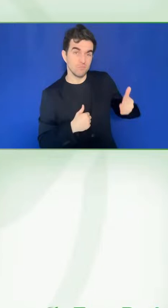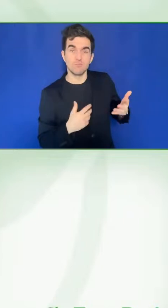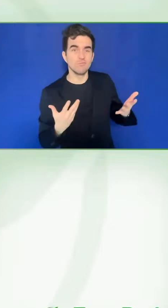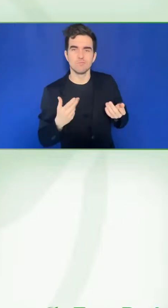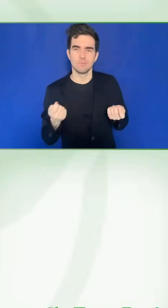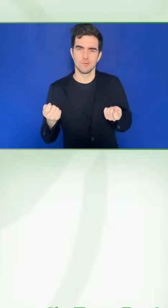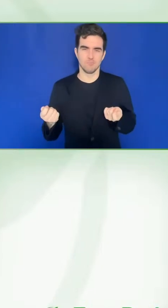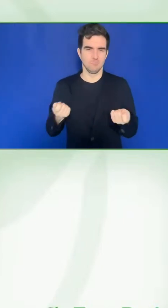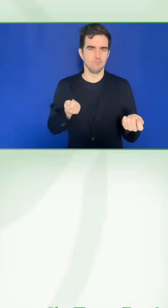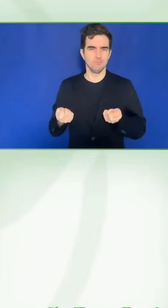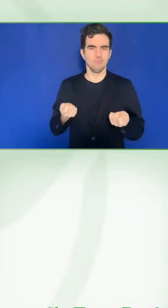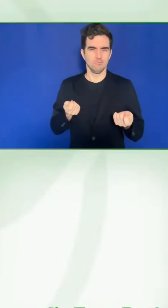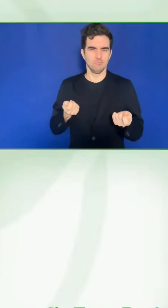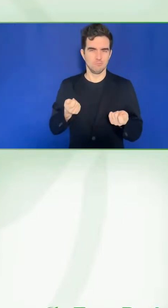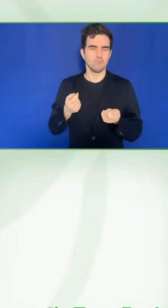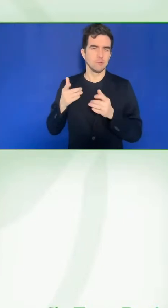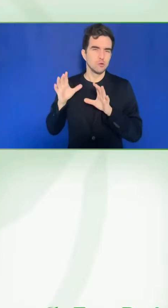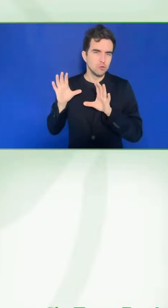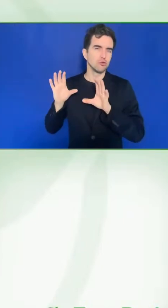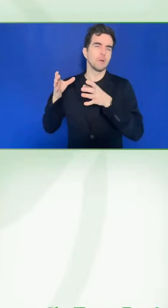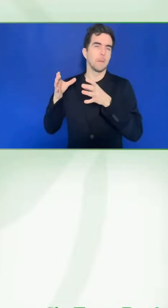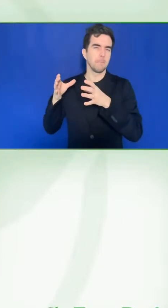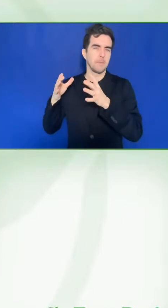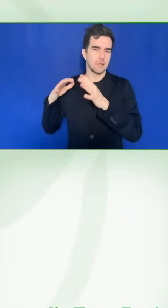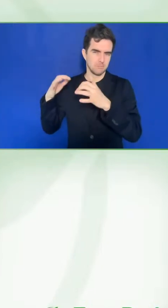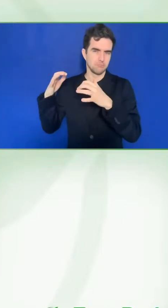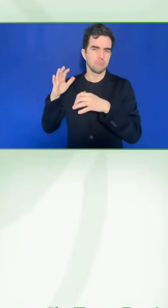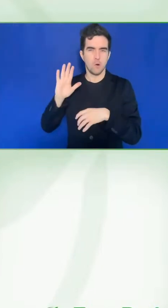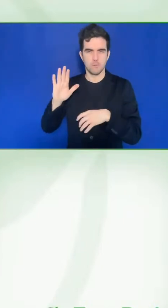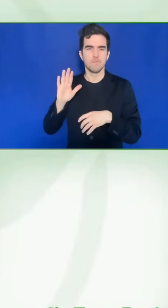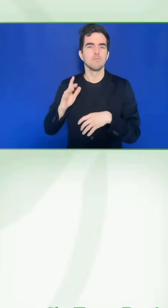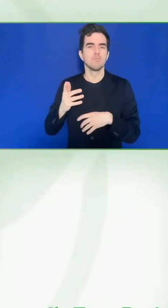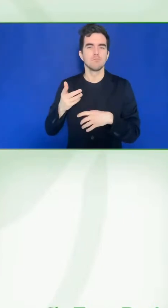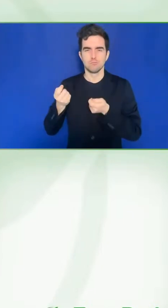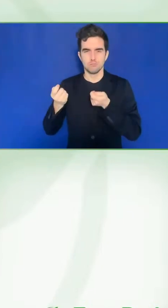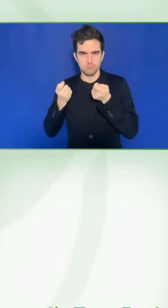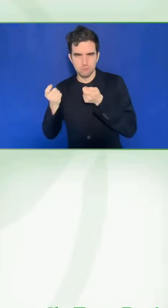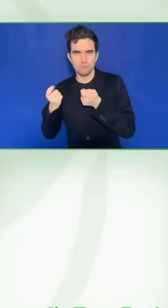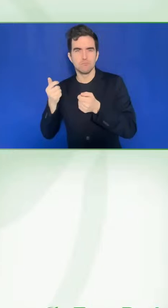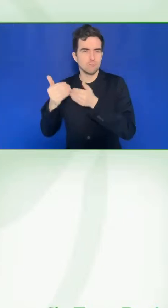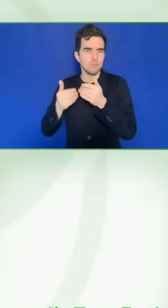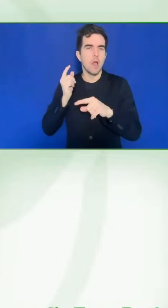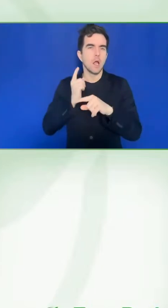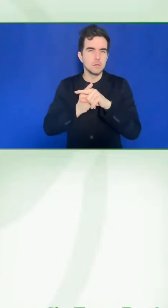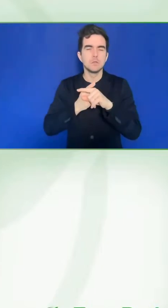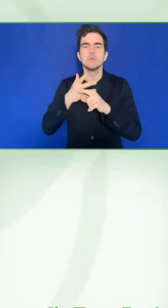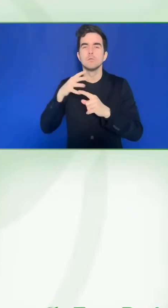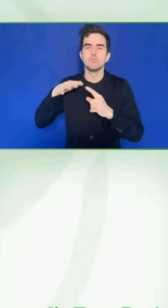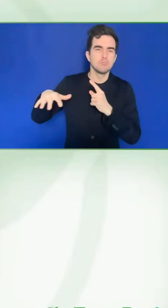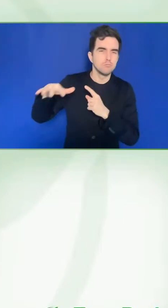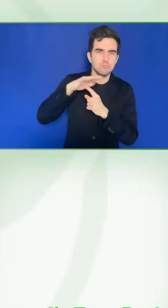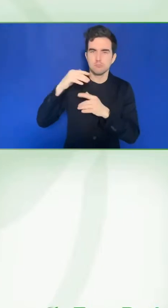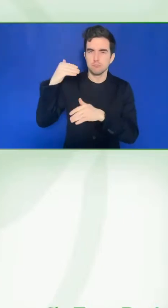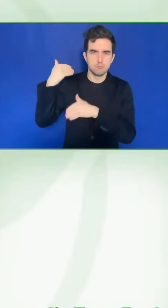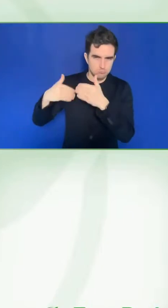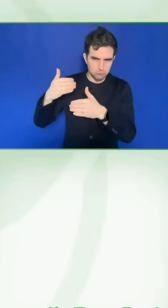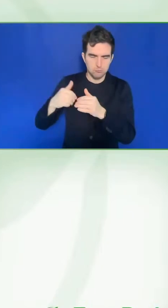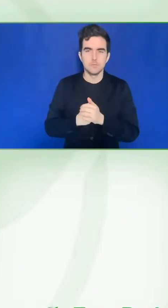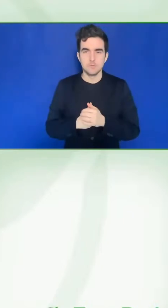So far, we have received endorsements in 41 countries, including some of the world's most